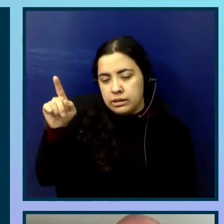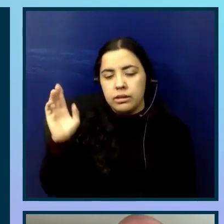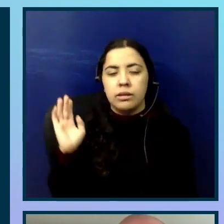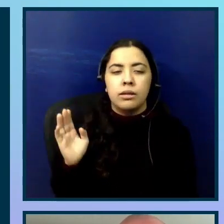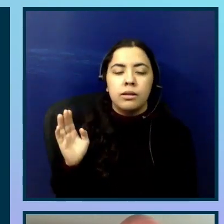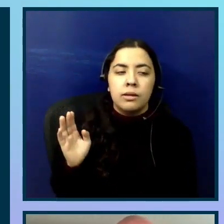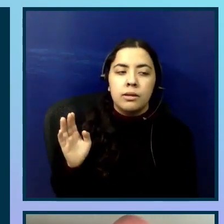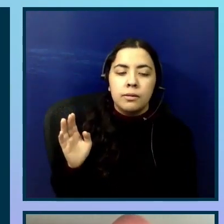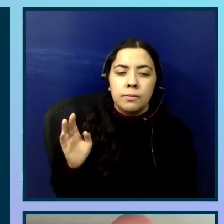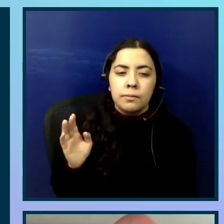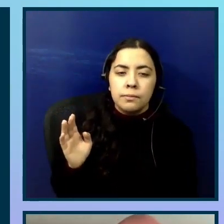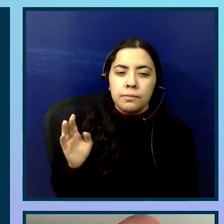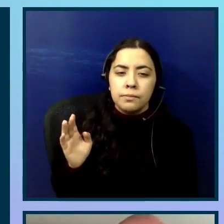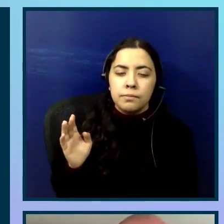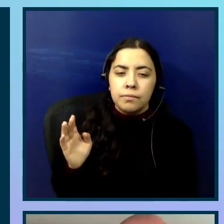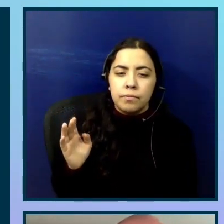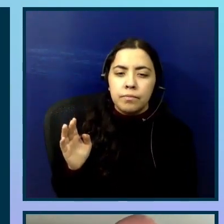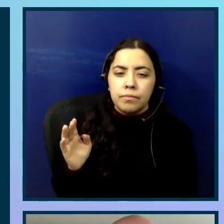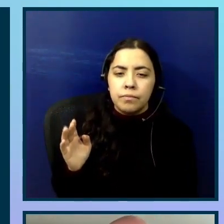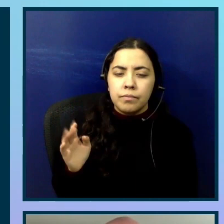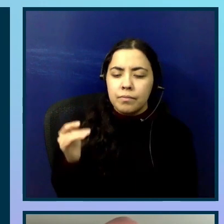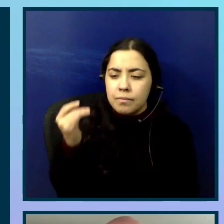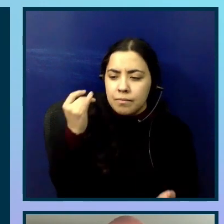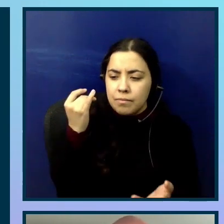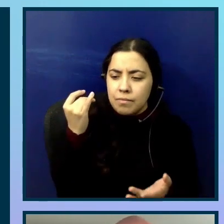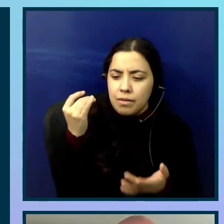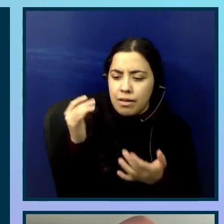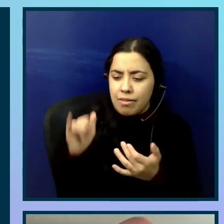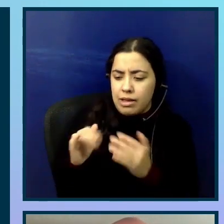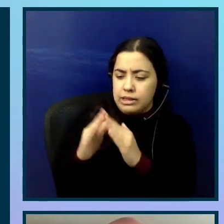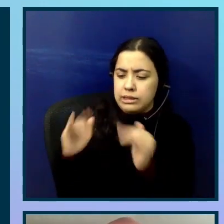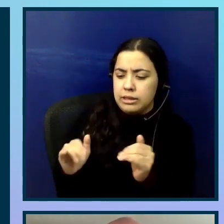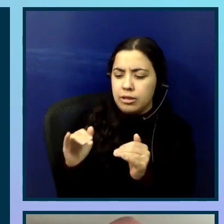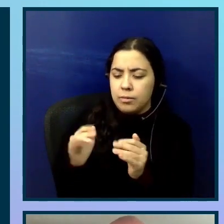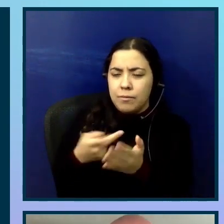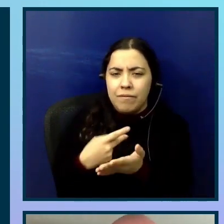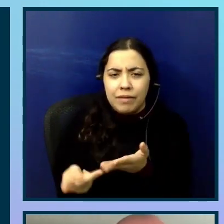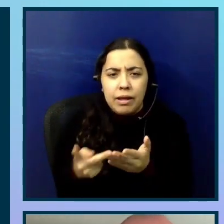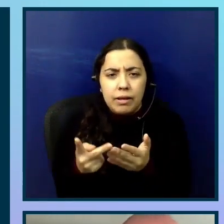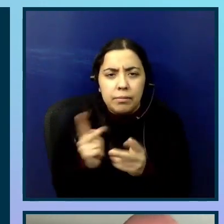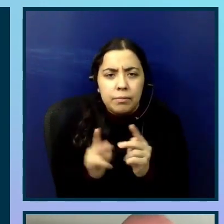If this fails people in this way, compliance system, what do we expect?